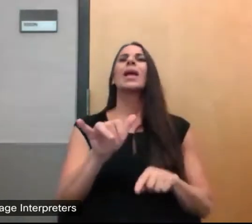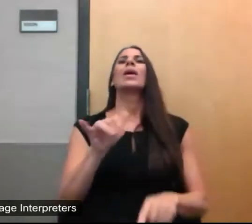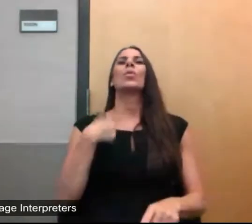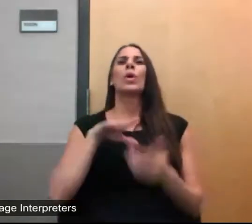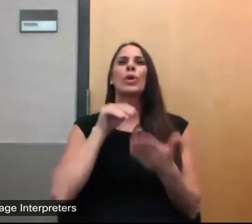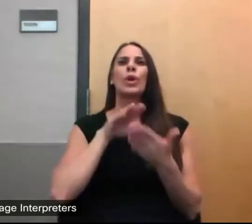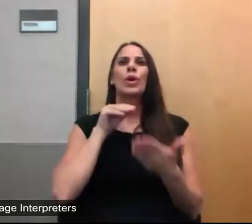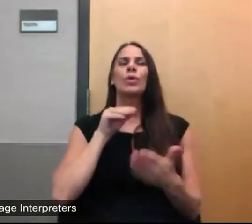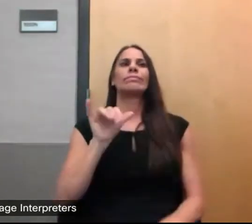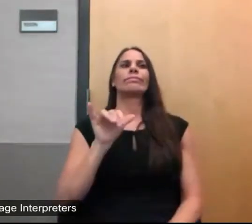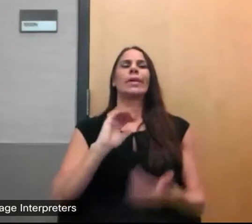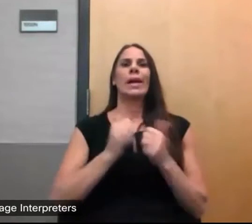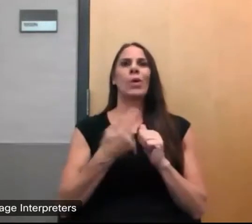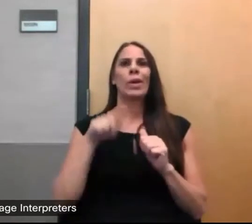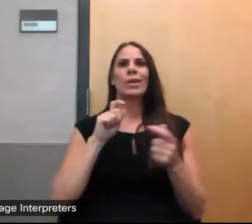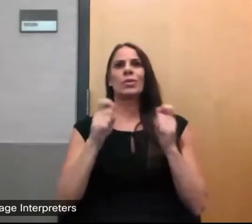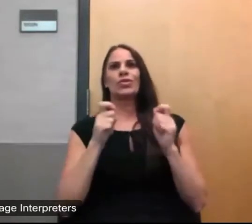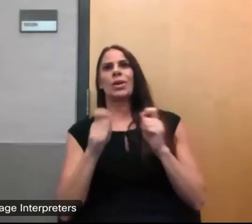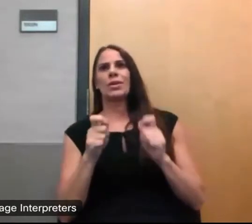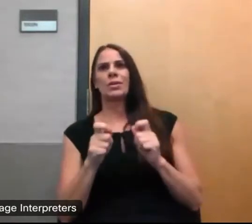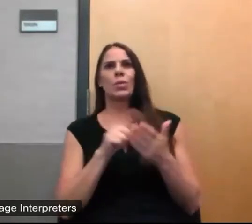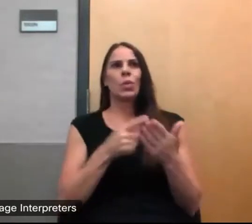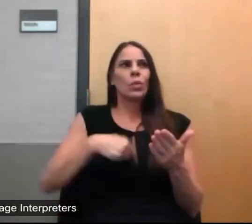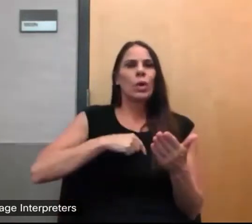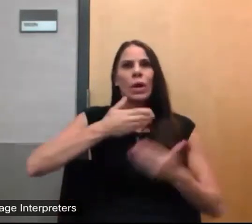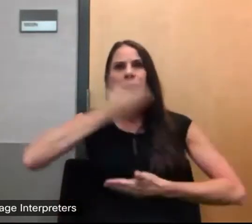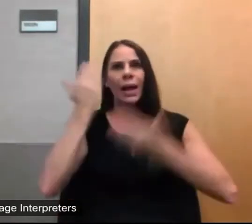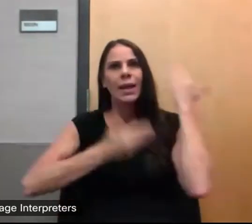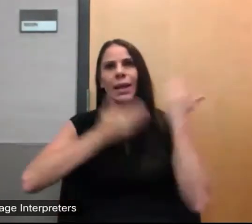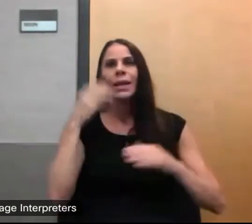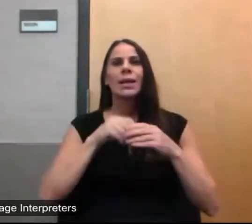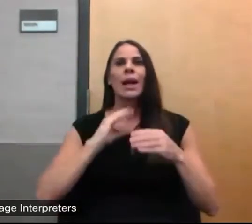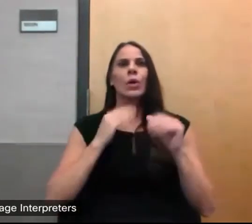needed to be adjusting what we were lacking in our communications that they needed.